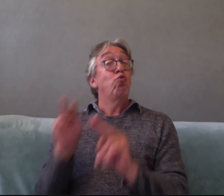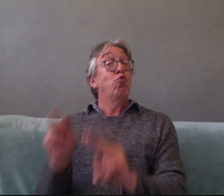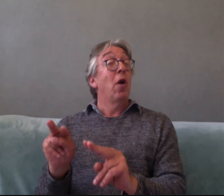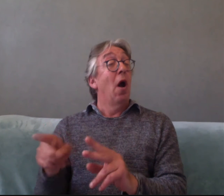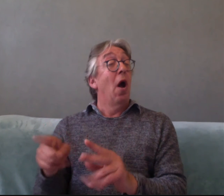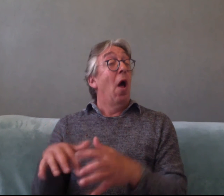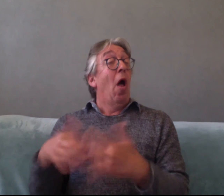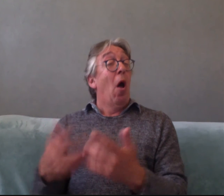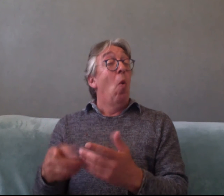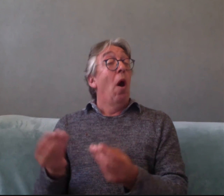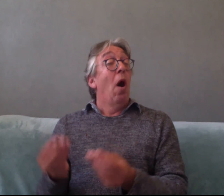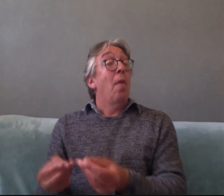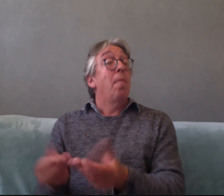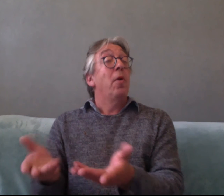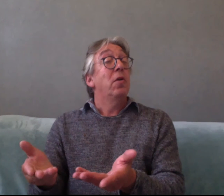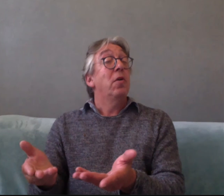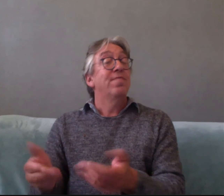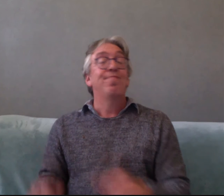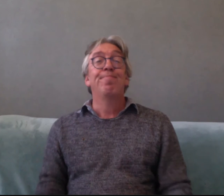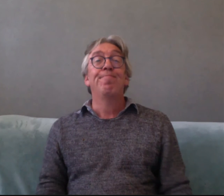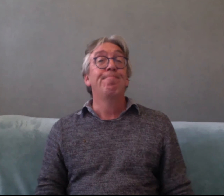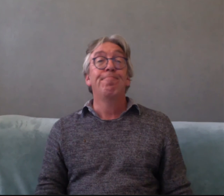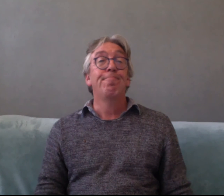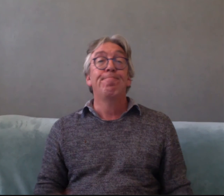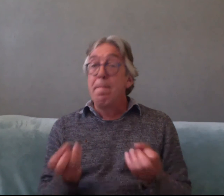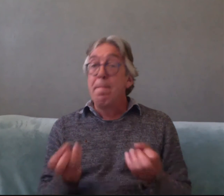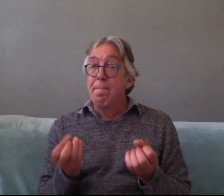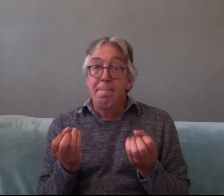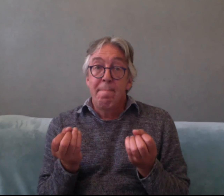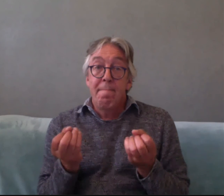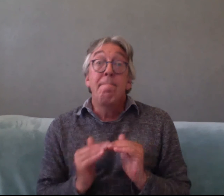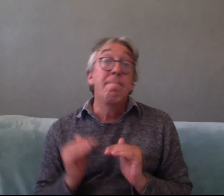at national level from the majority of the managing authorities.